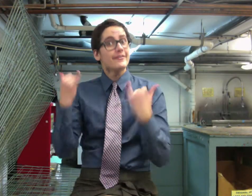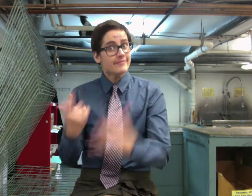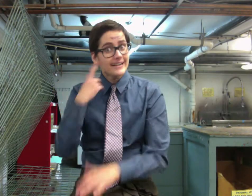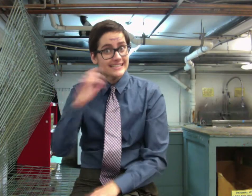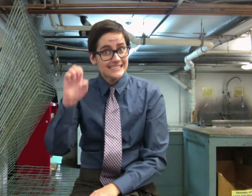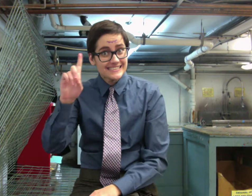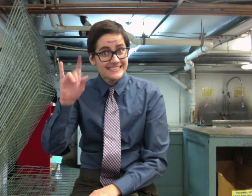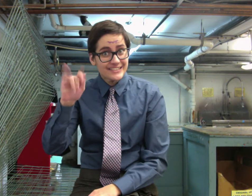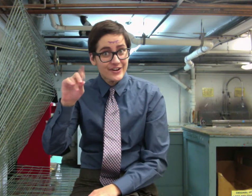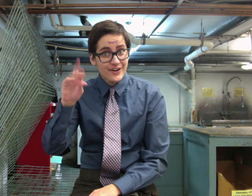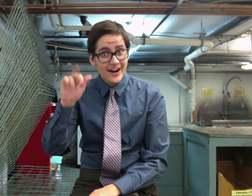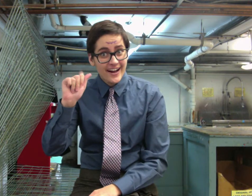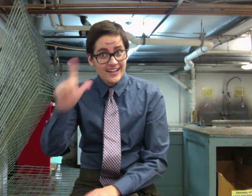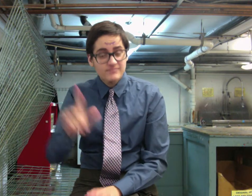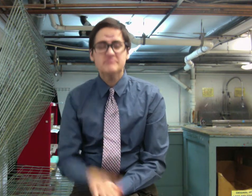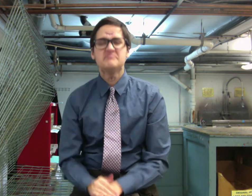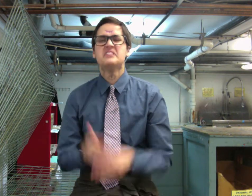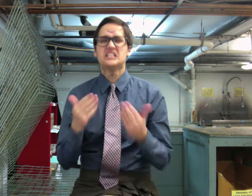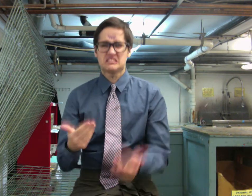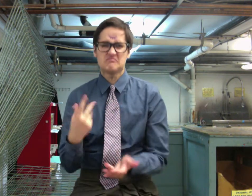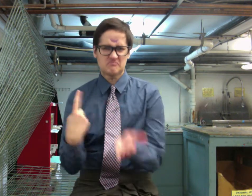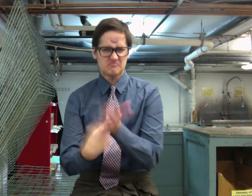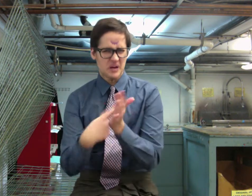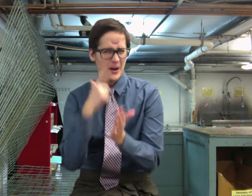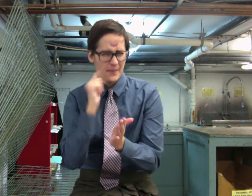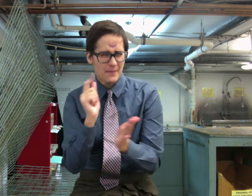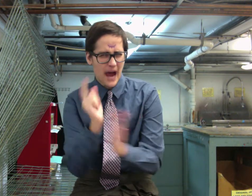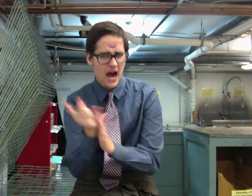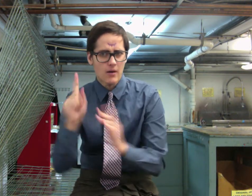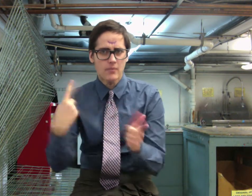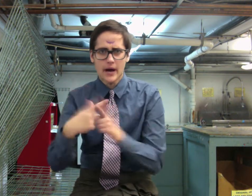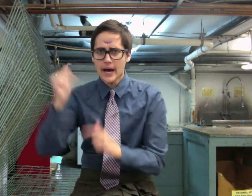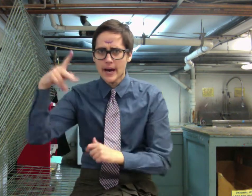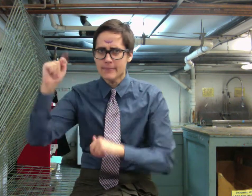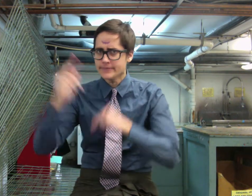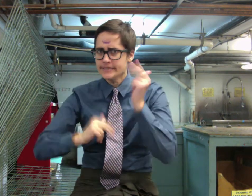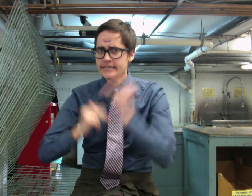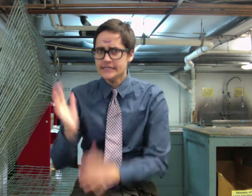And now, an editorial: Let's talk for a moment about apartment building